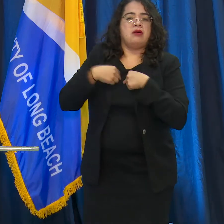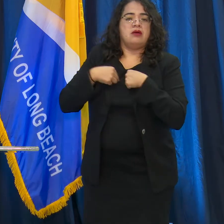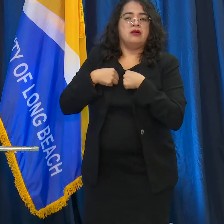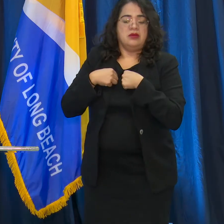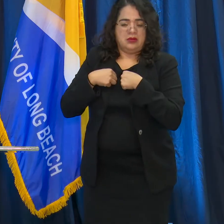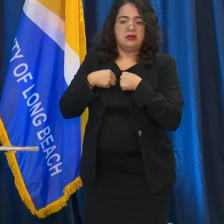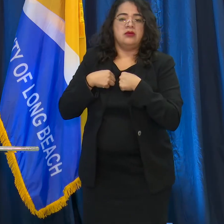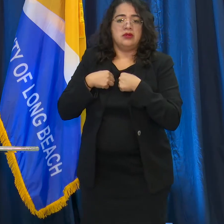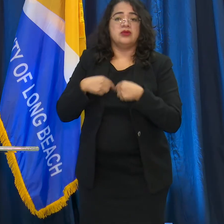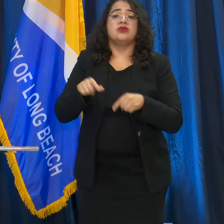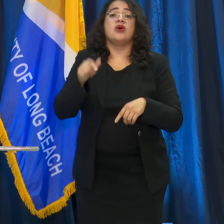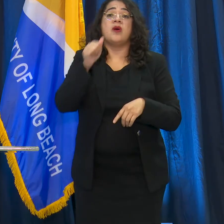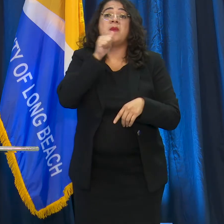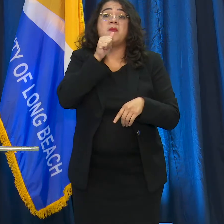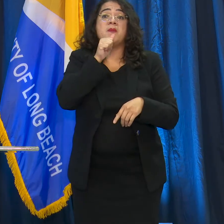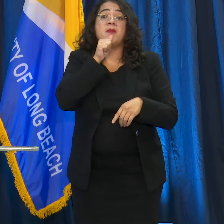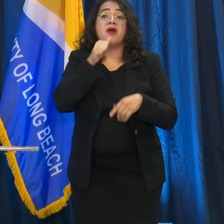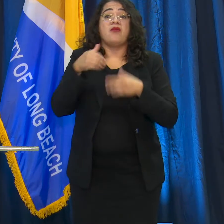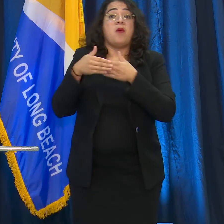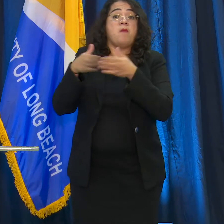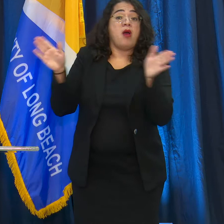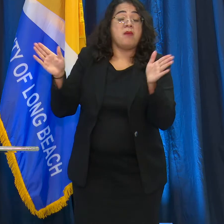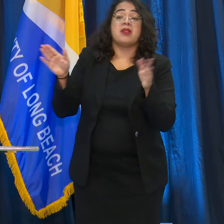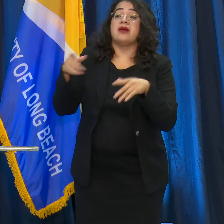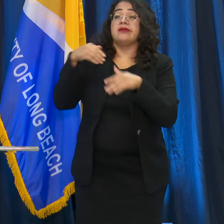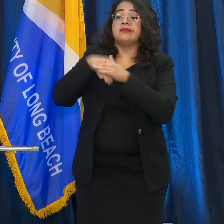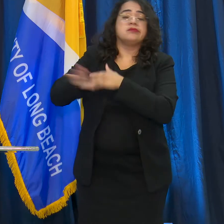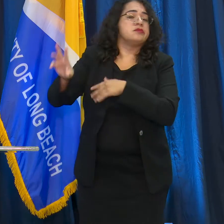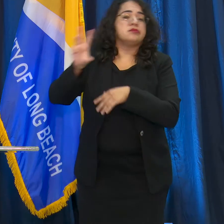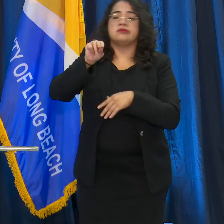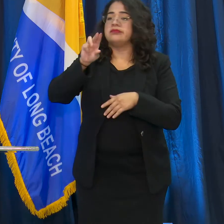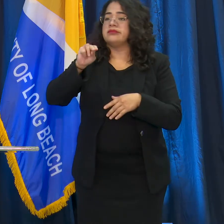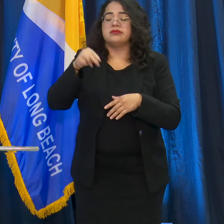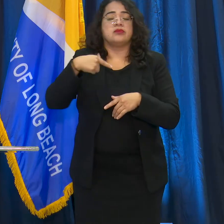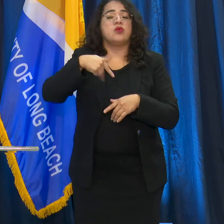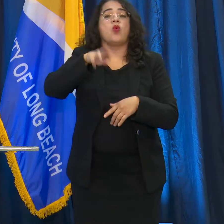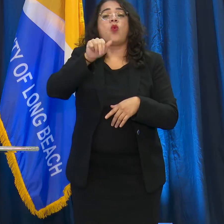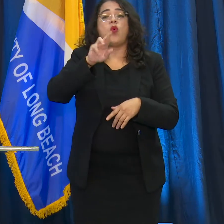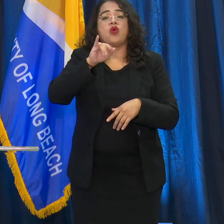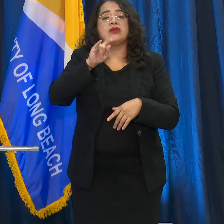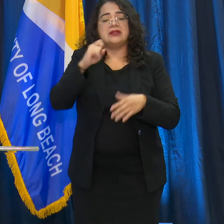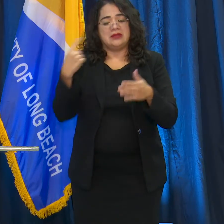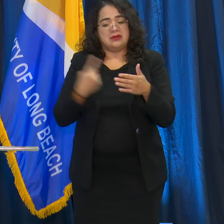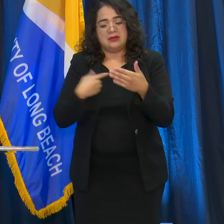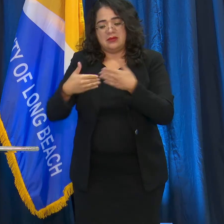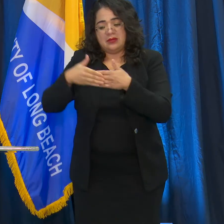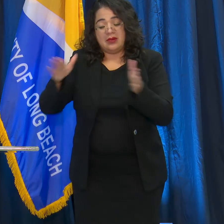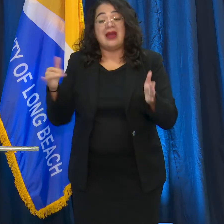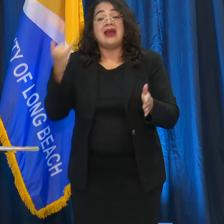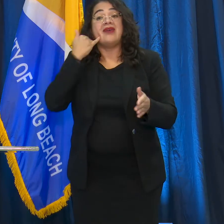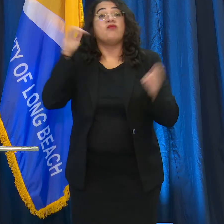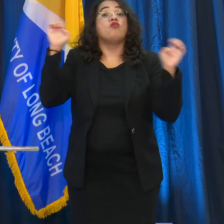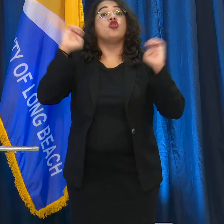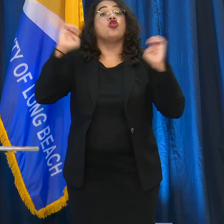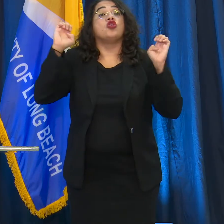or private place during the duration of your quarantine period except to receive necessary medical care. One last